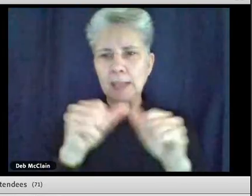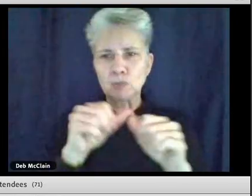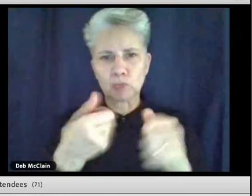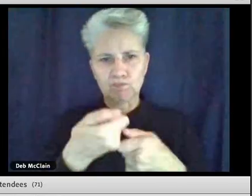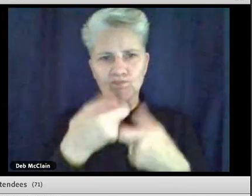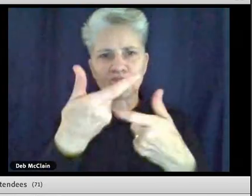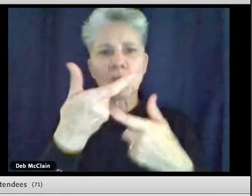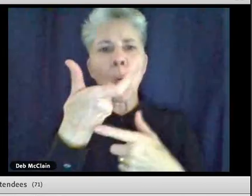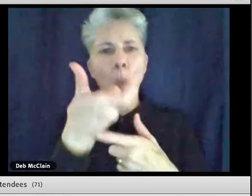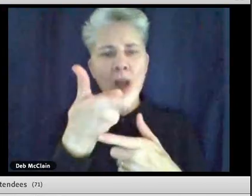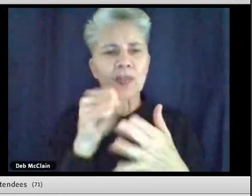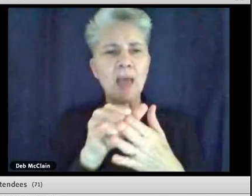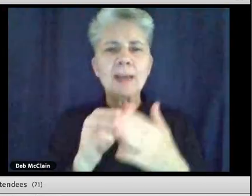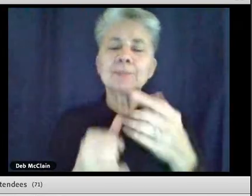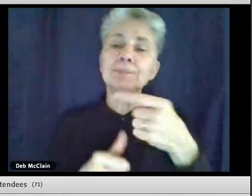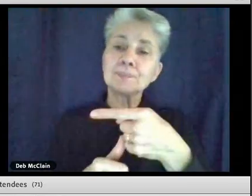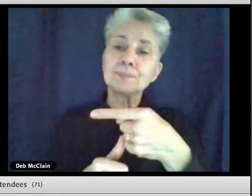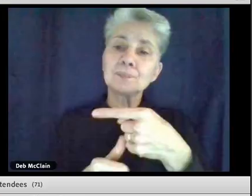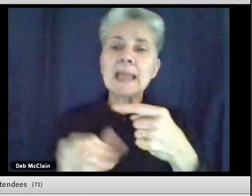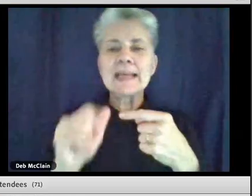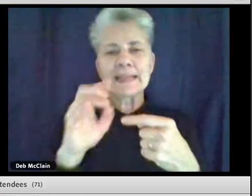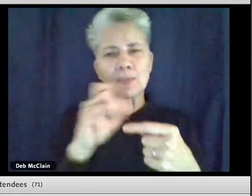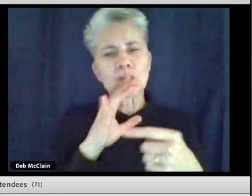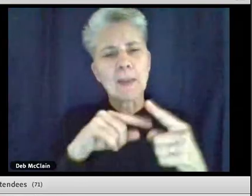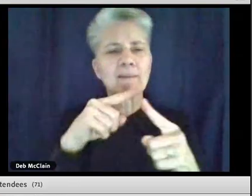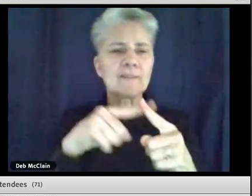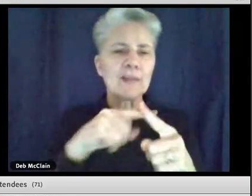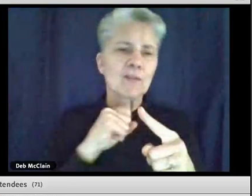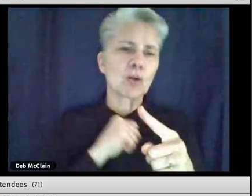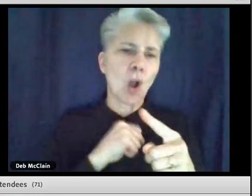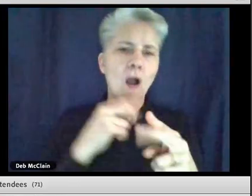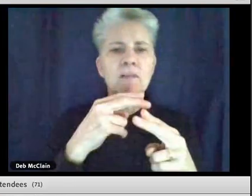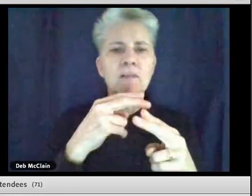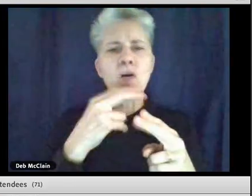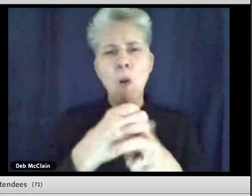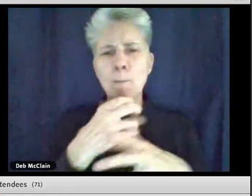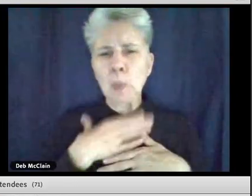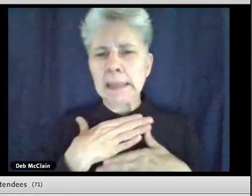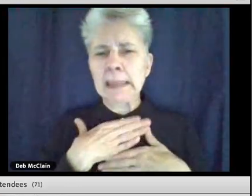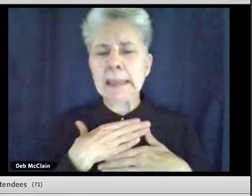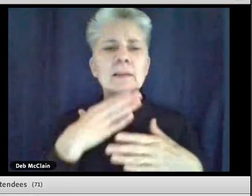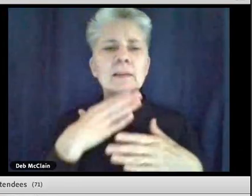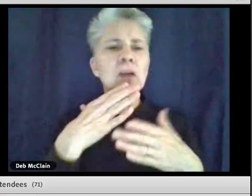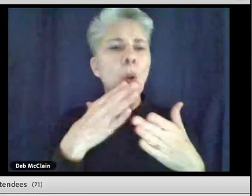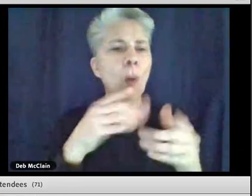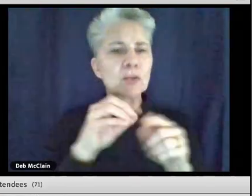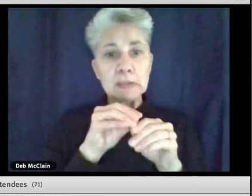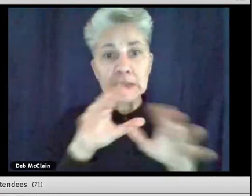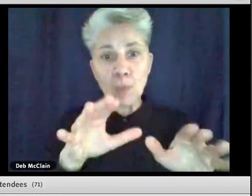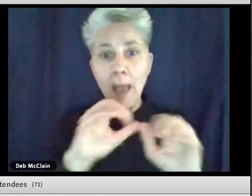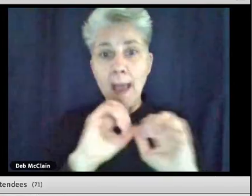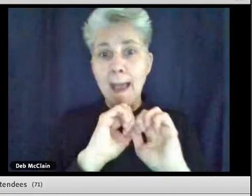Of course some of the symptoms, again, we talked about fever, cough, shortness of breath, again, some ways you can stop the spread of the germs,